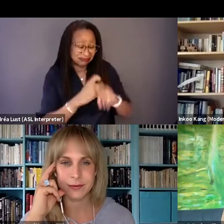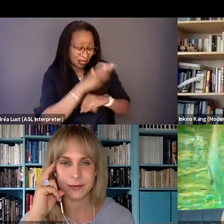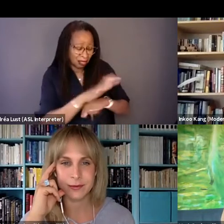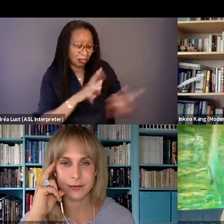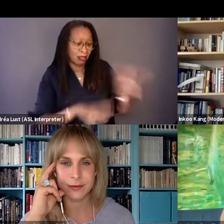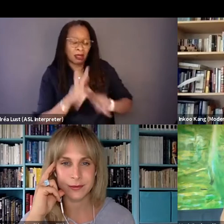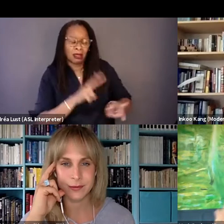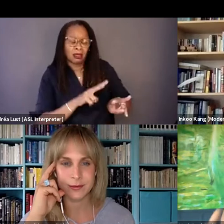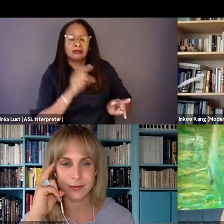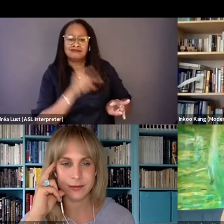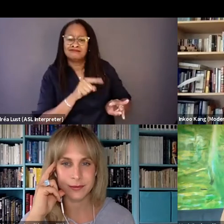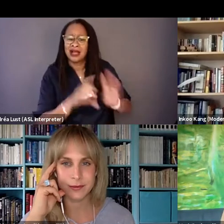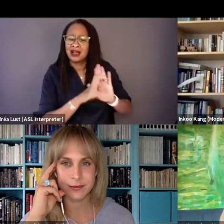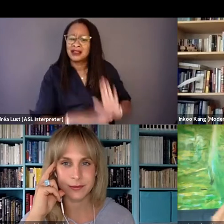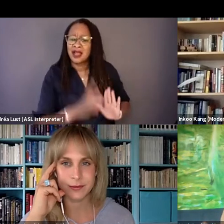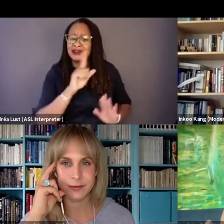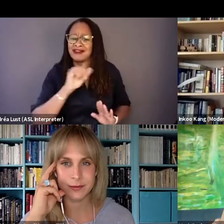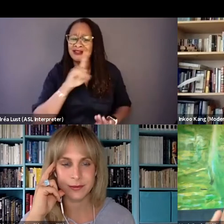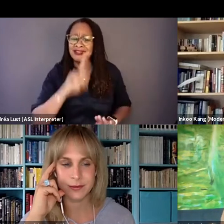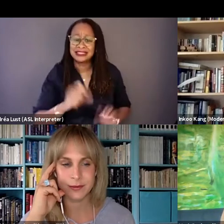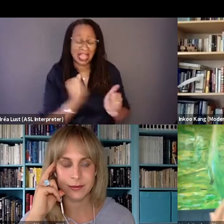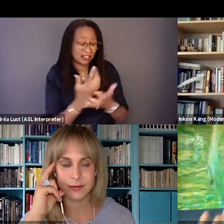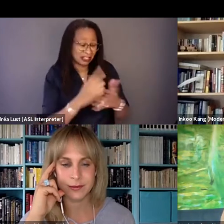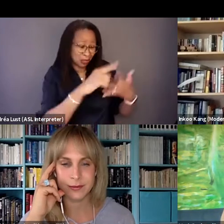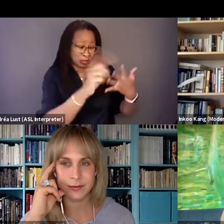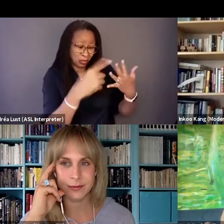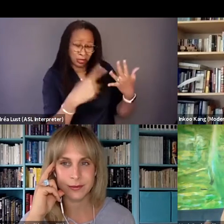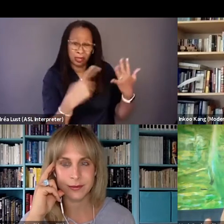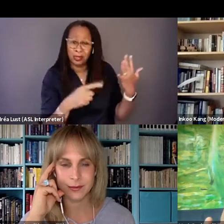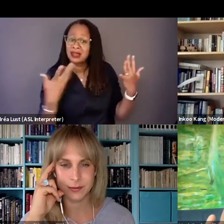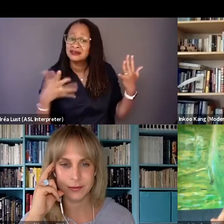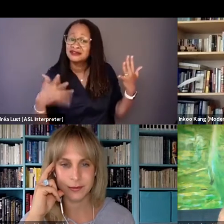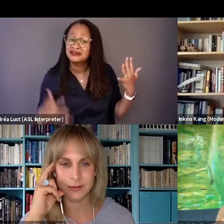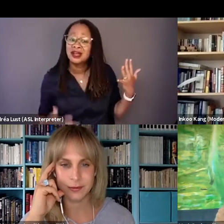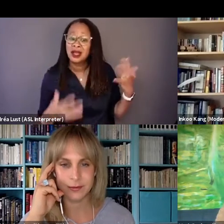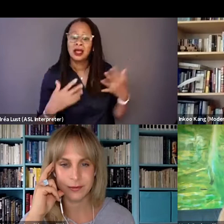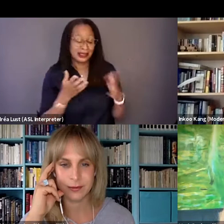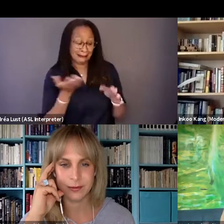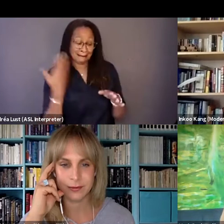with all of these things that Liz had done in her past and how that caught up with her